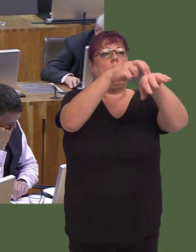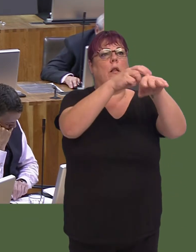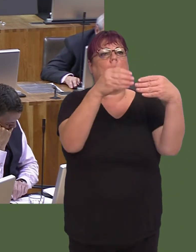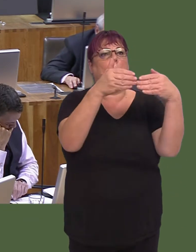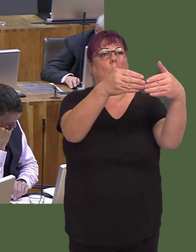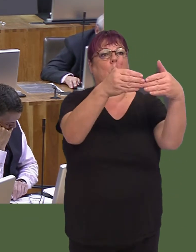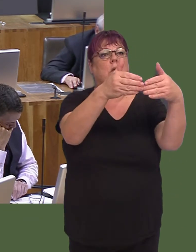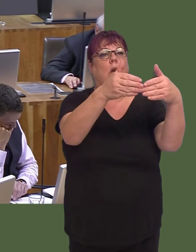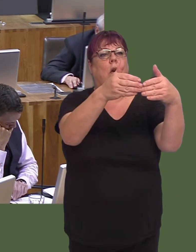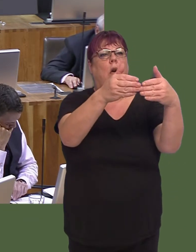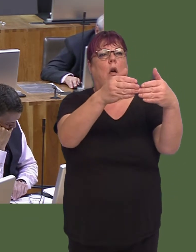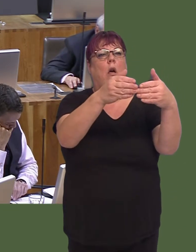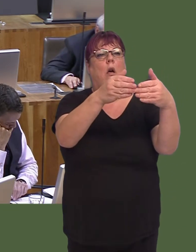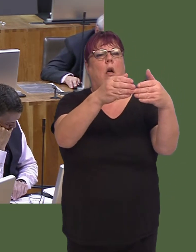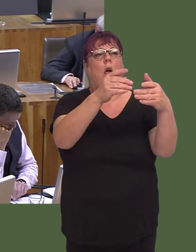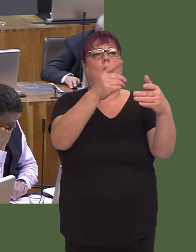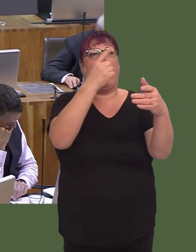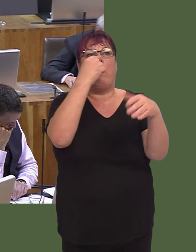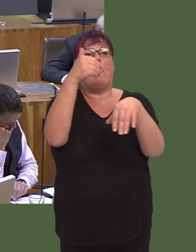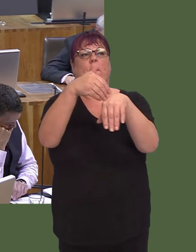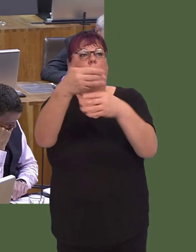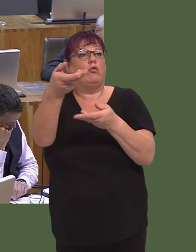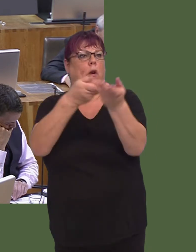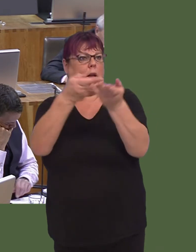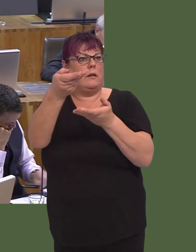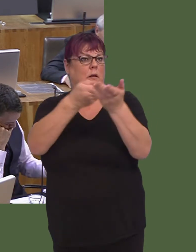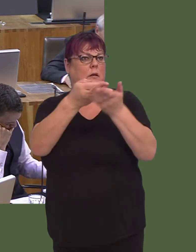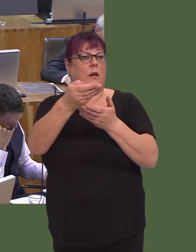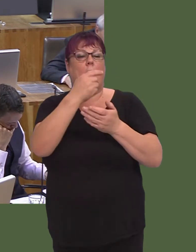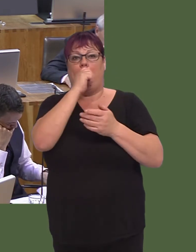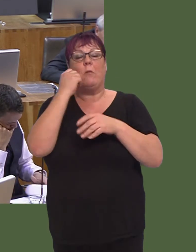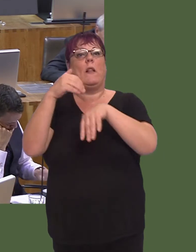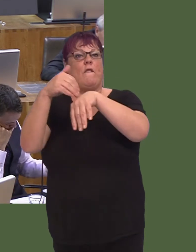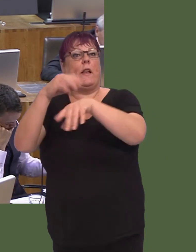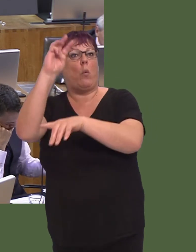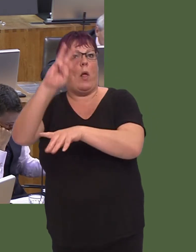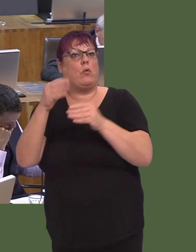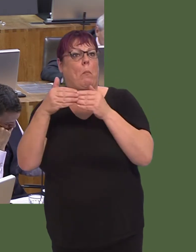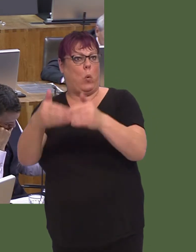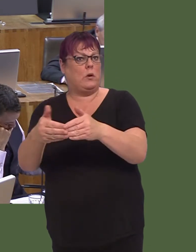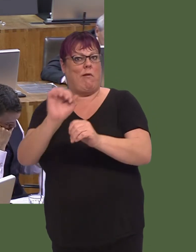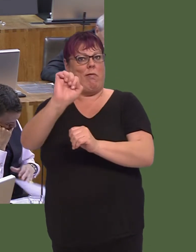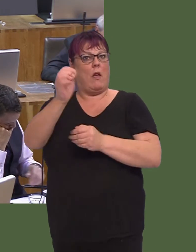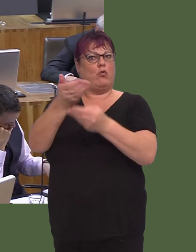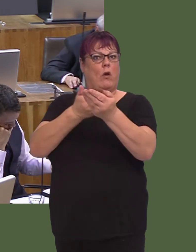course, trade will be impacted because of that, and it will have a negative impact on the Welsh portsí trade.